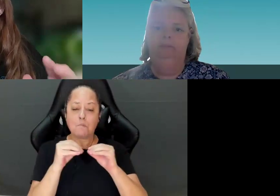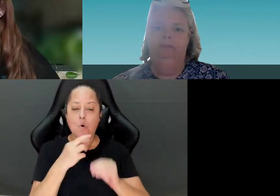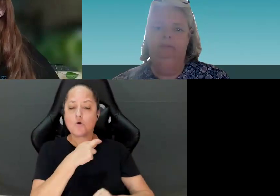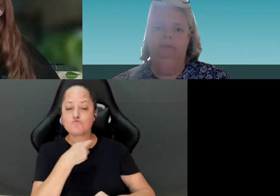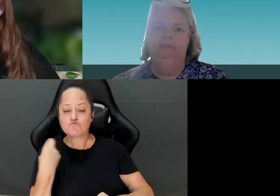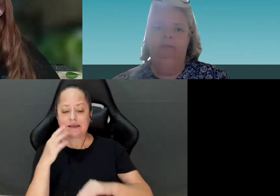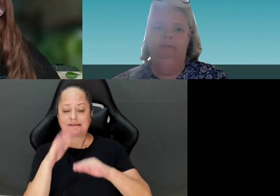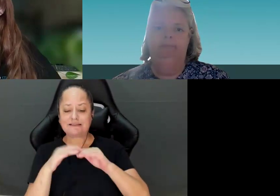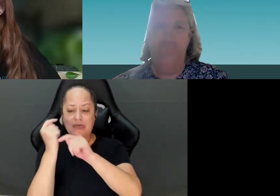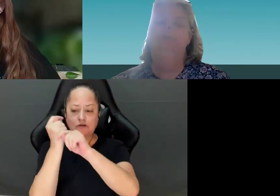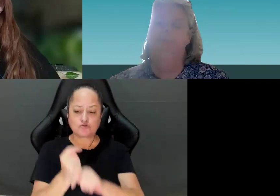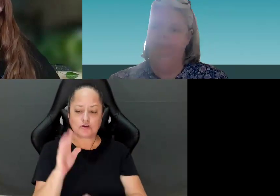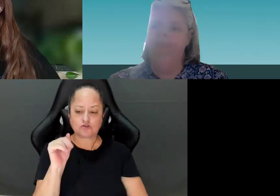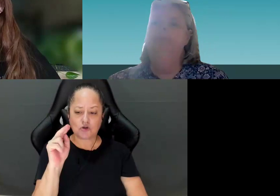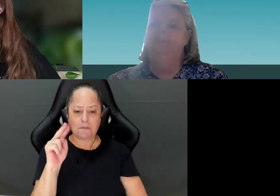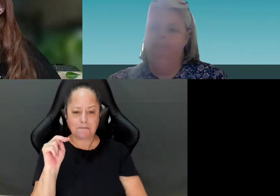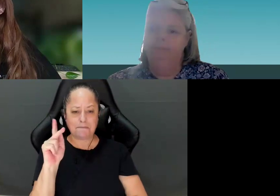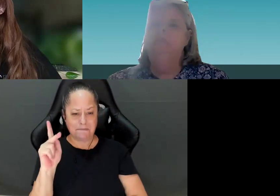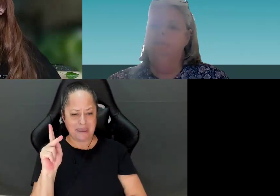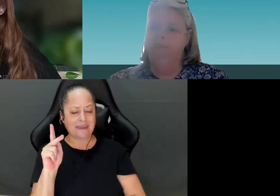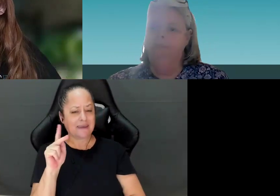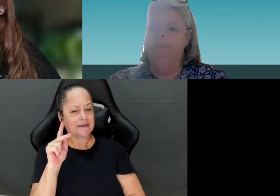will be able to in what space.